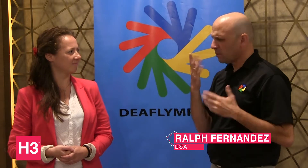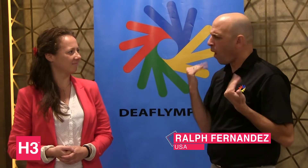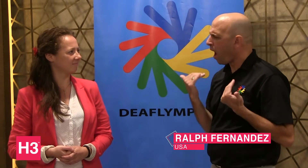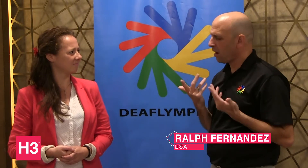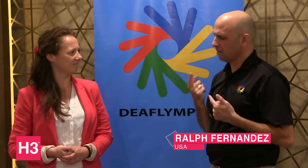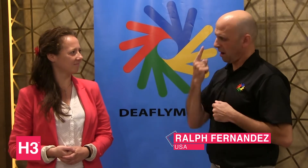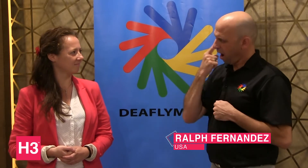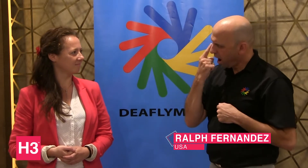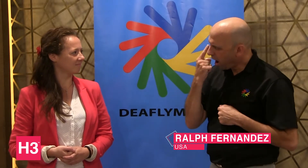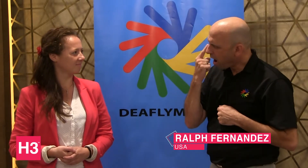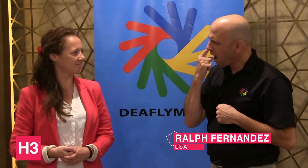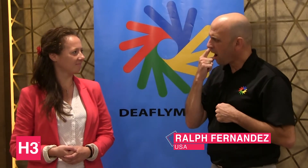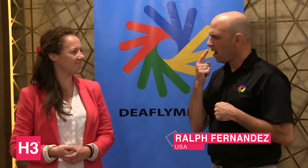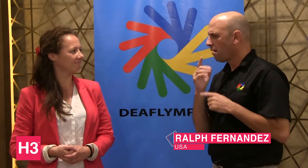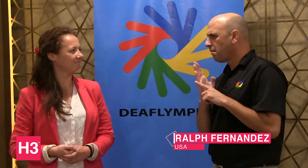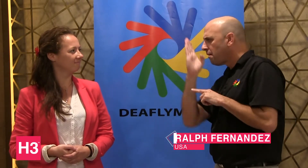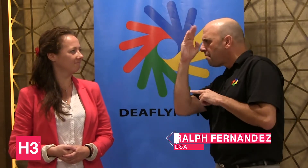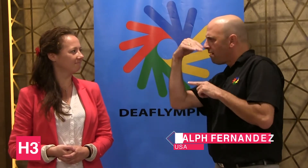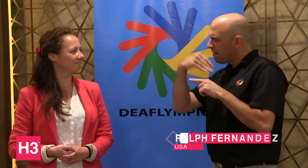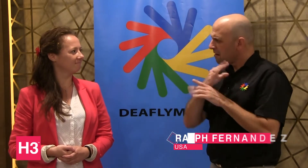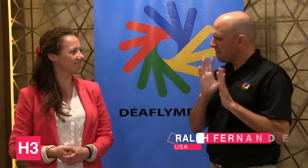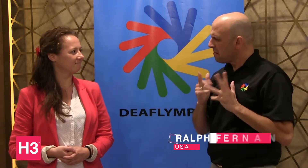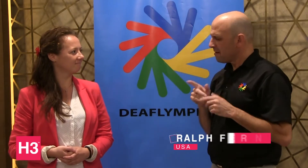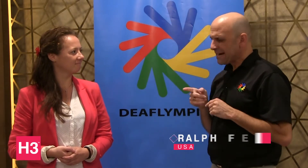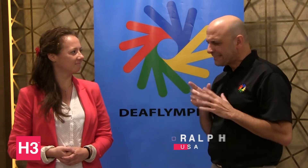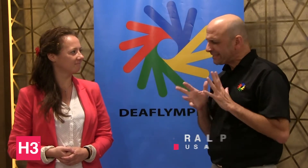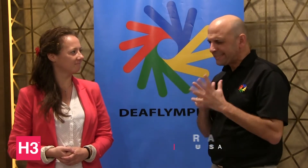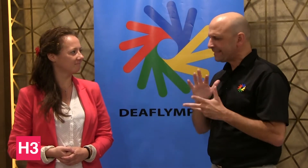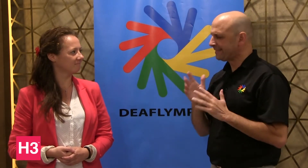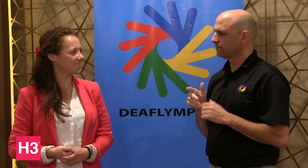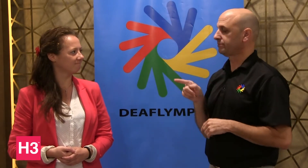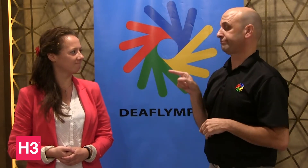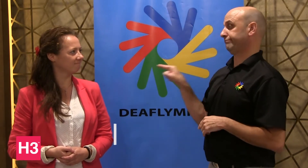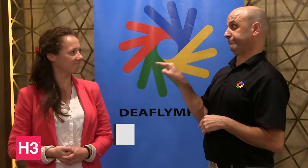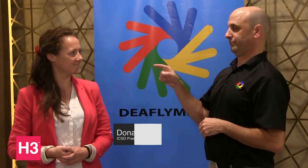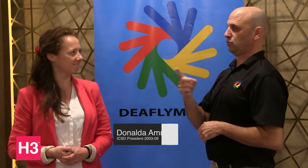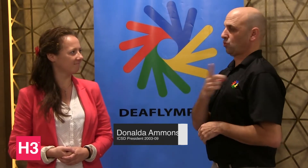about using an eye, but was not set